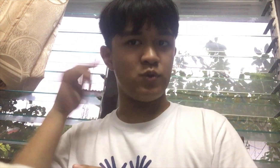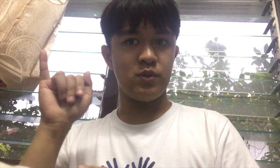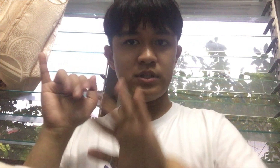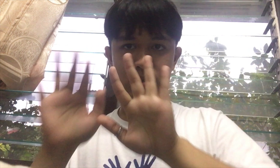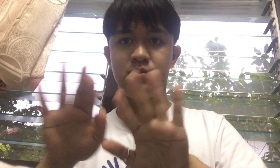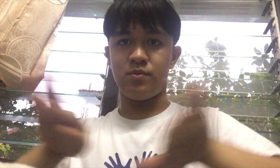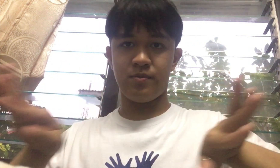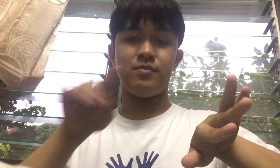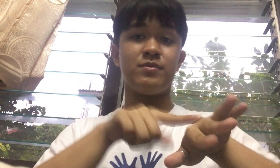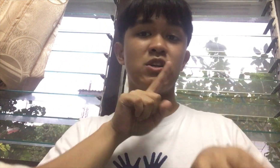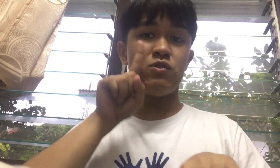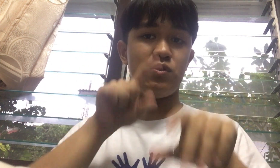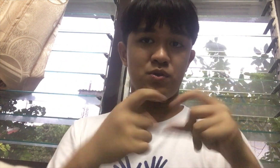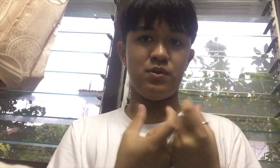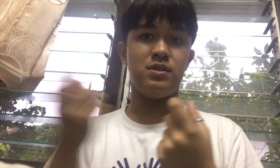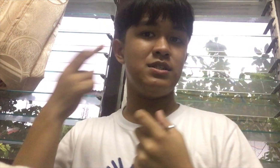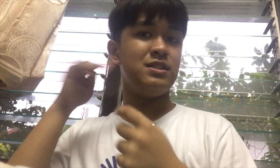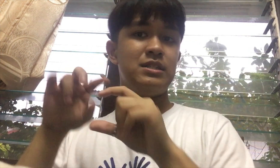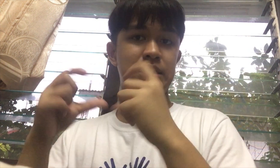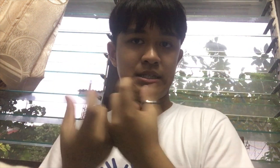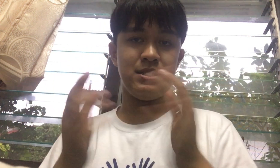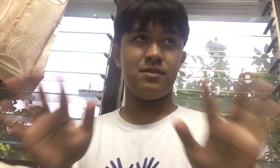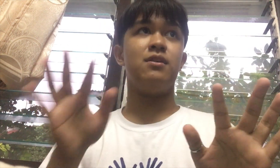They just separated like a deaf group and hearing group